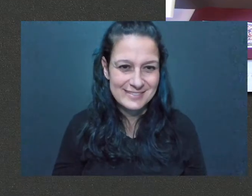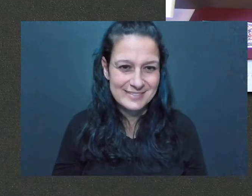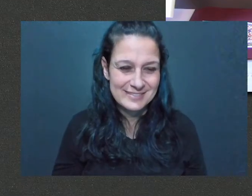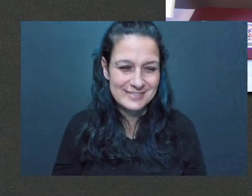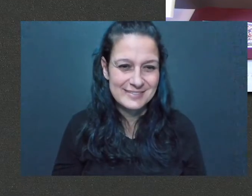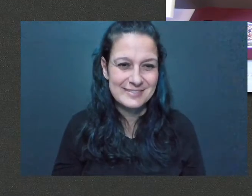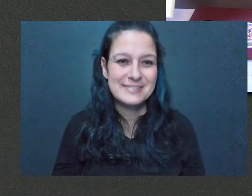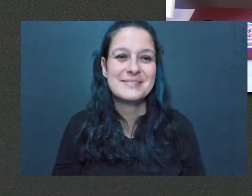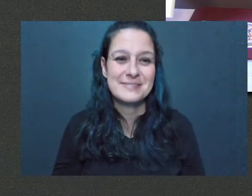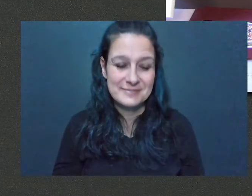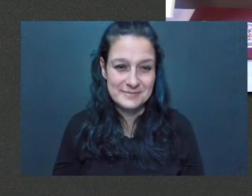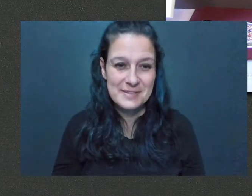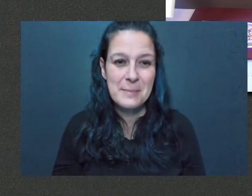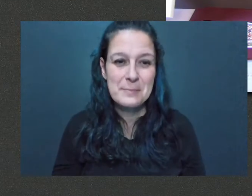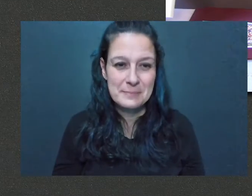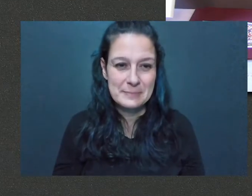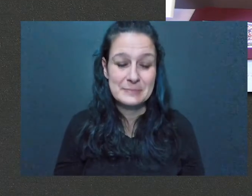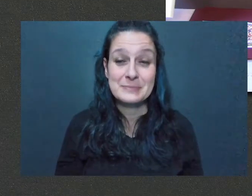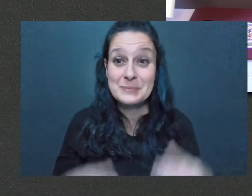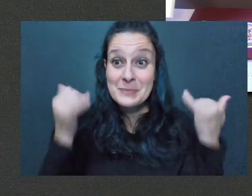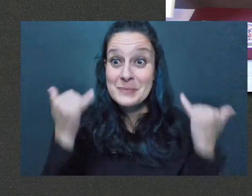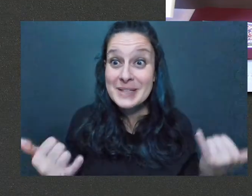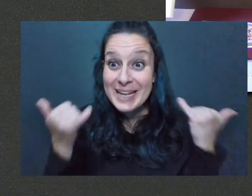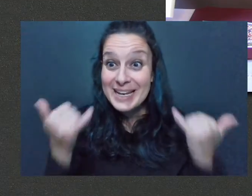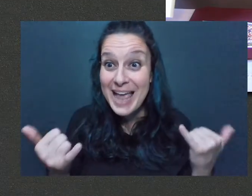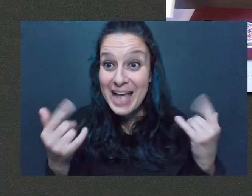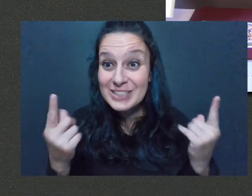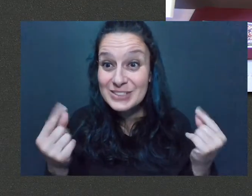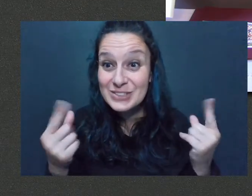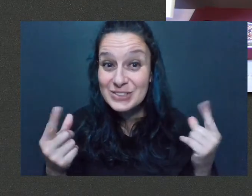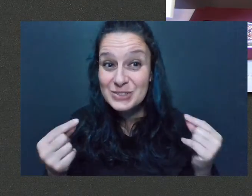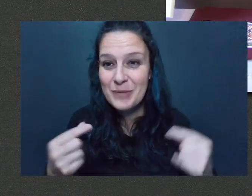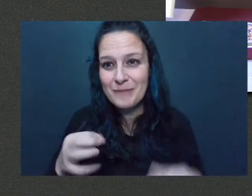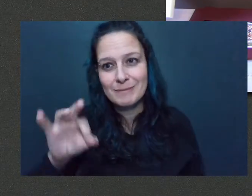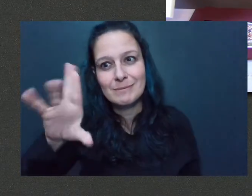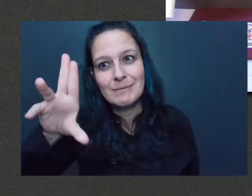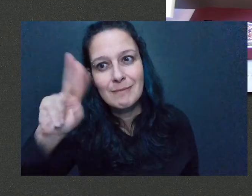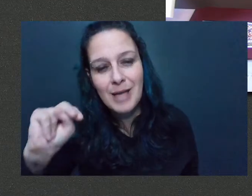Super-duper, okay. Now the next step is the fun step.